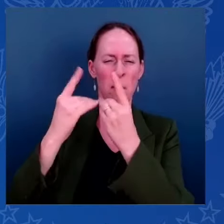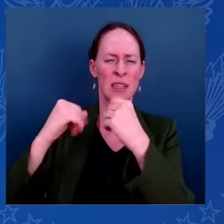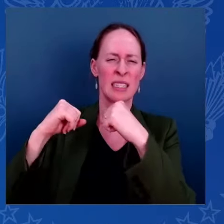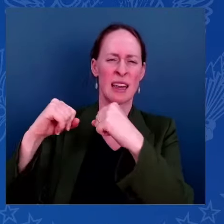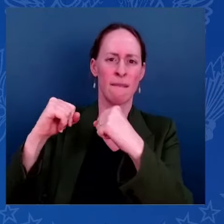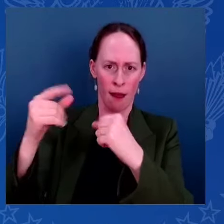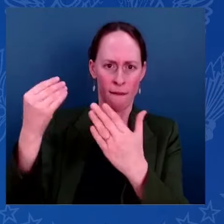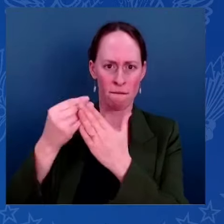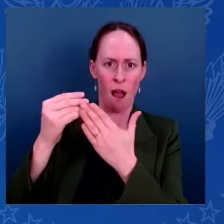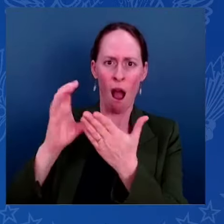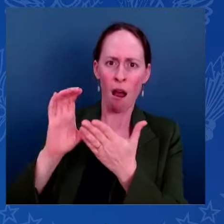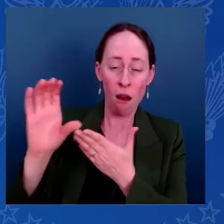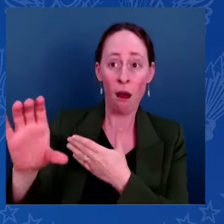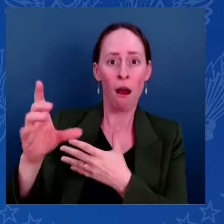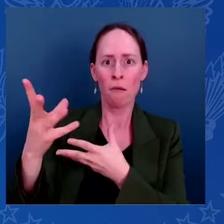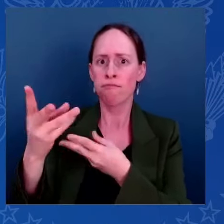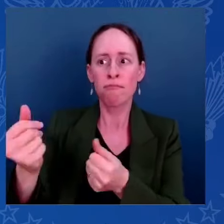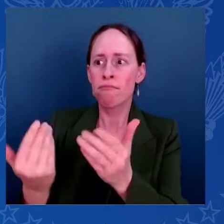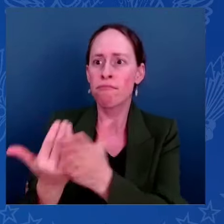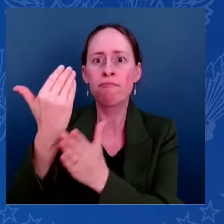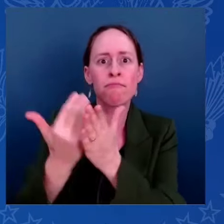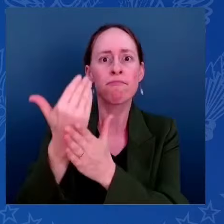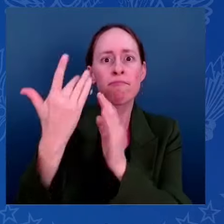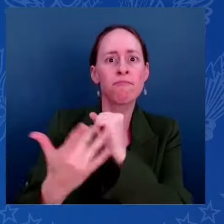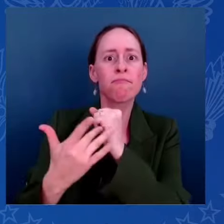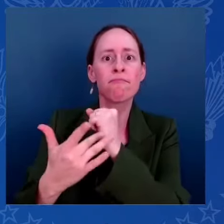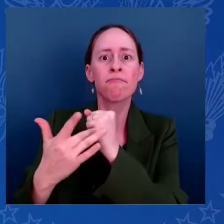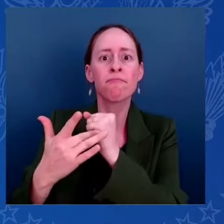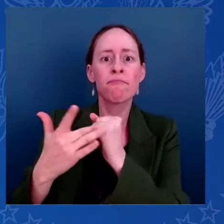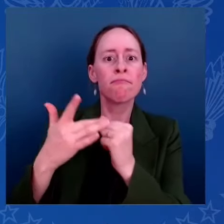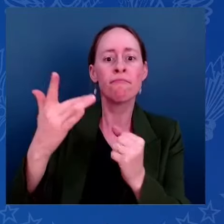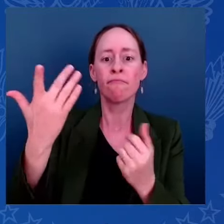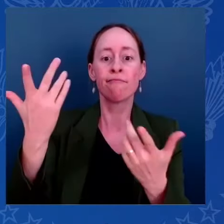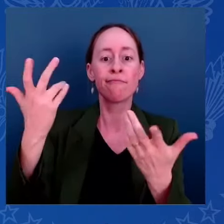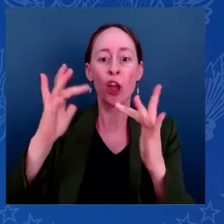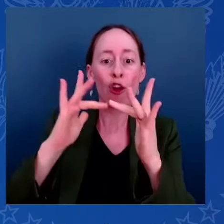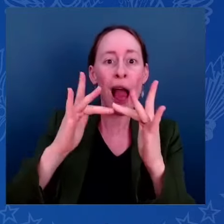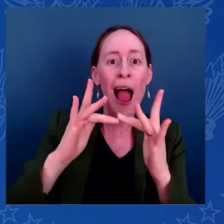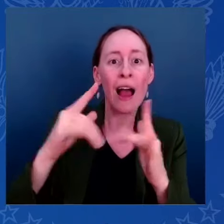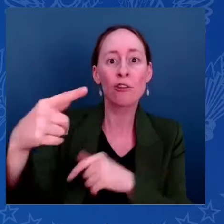to GPS and so much more because that's all it focused on -- all it focused on.